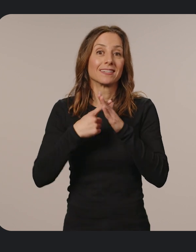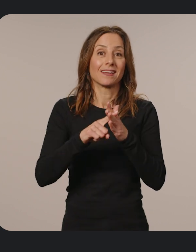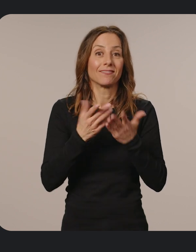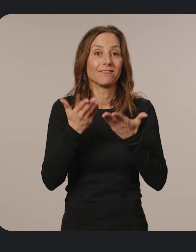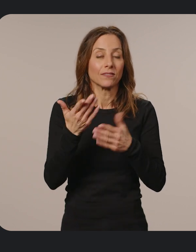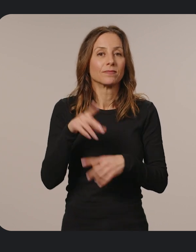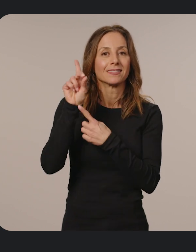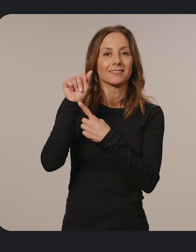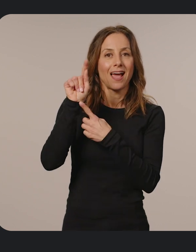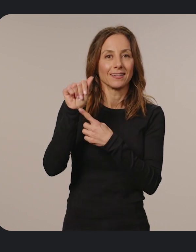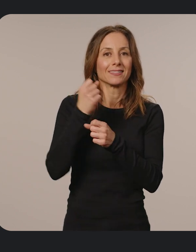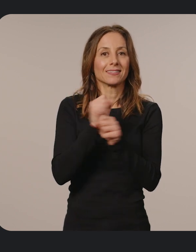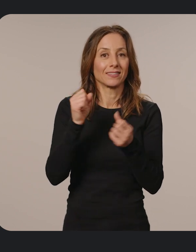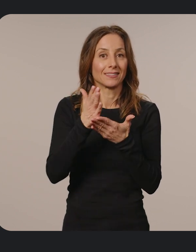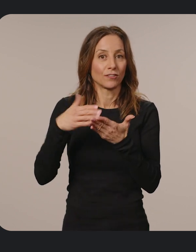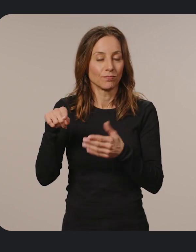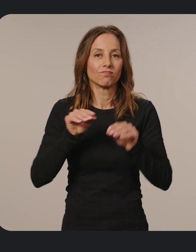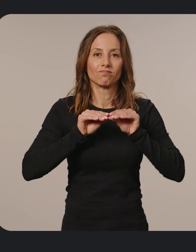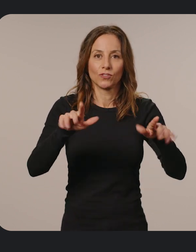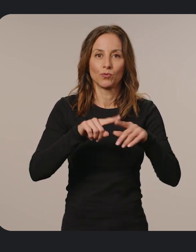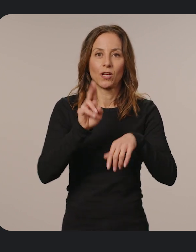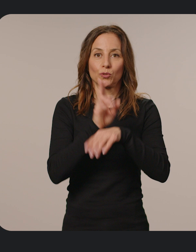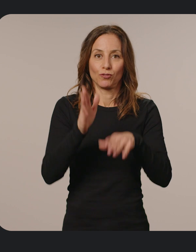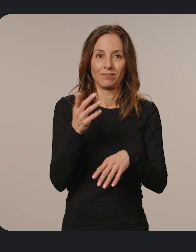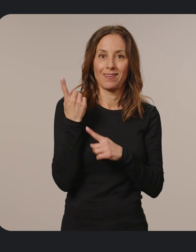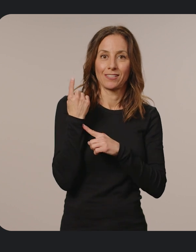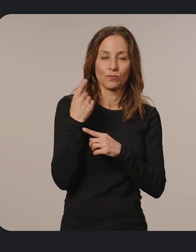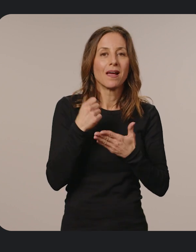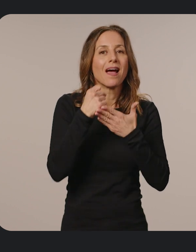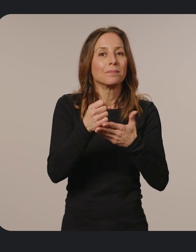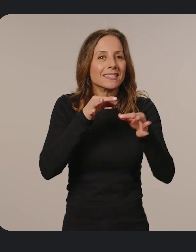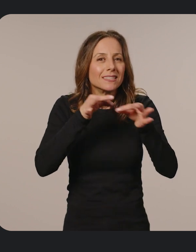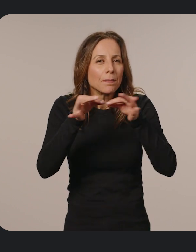Another safety initiative the Data safety section launched to consumers last year to help